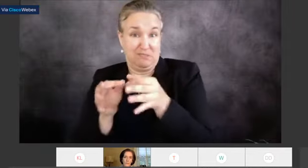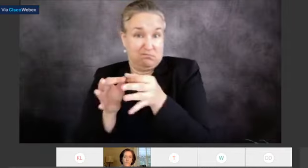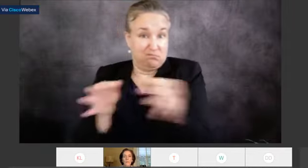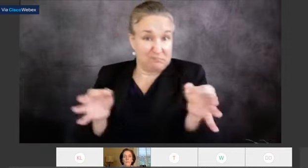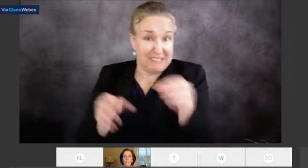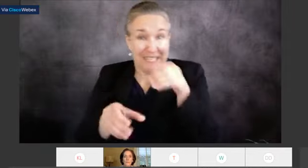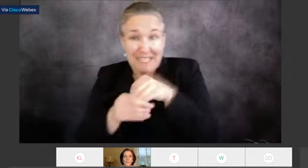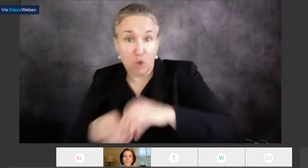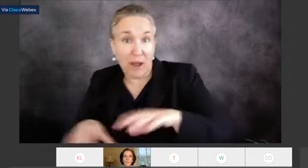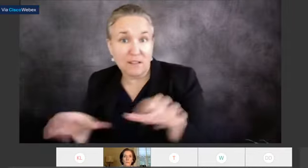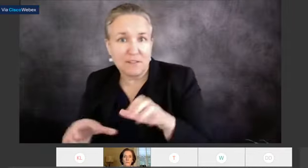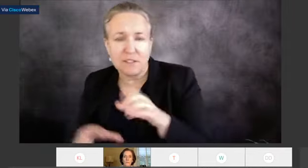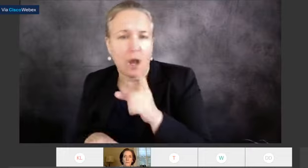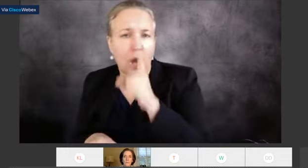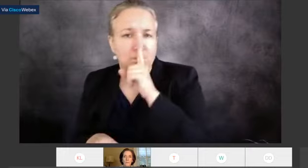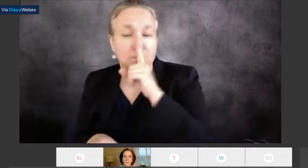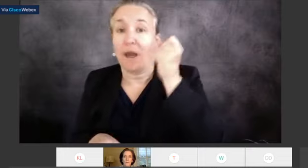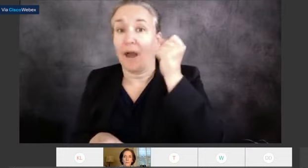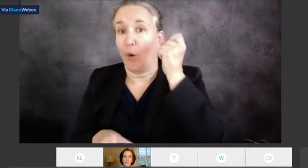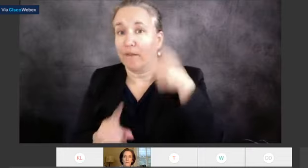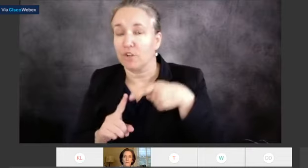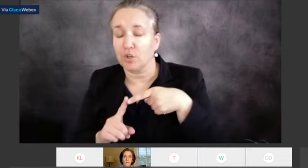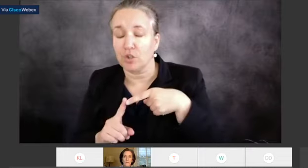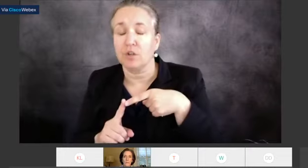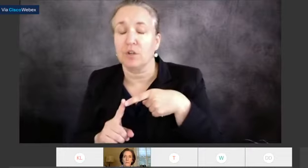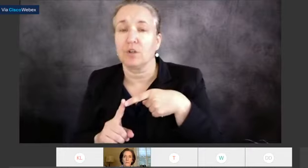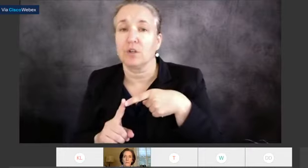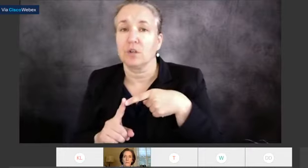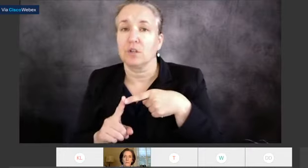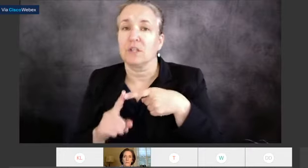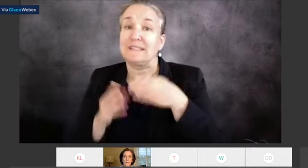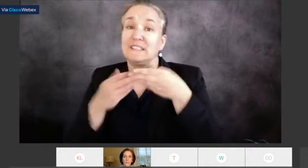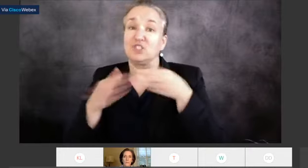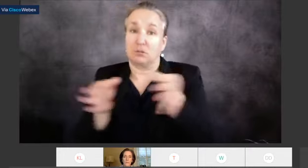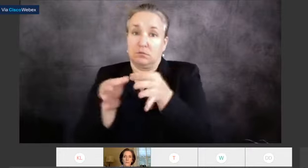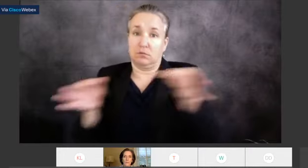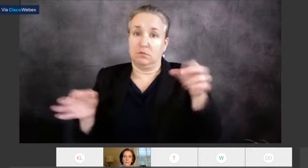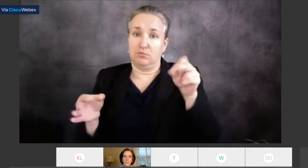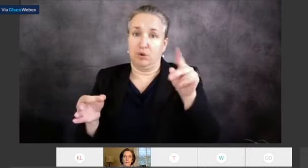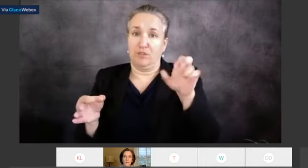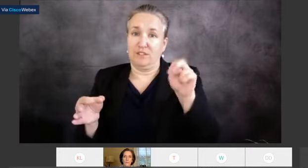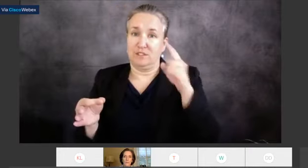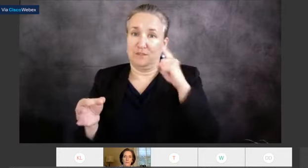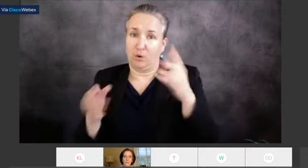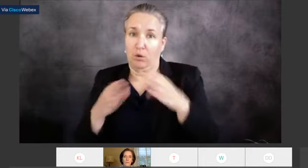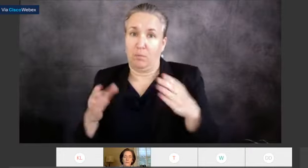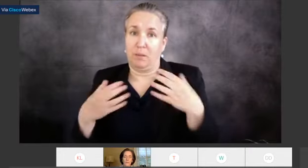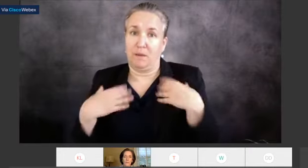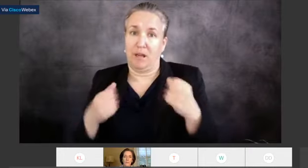activities however the general provision of the public health law does permit